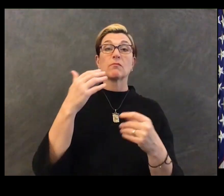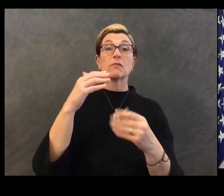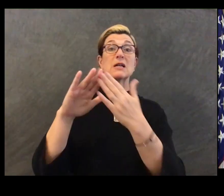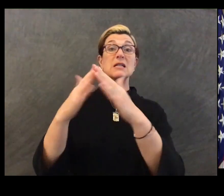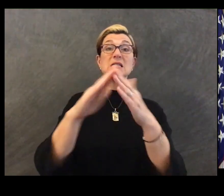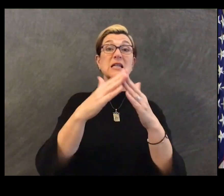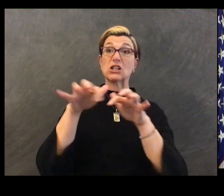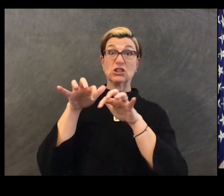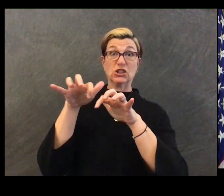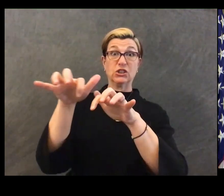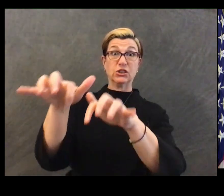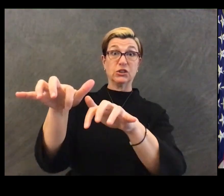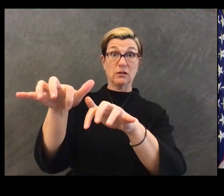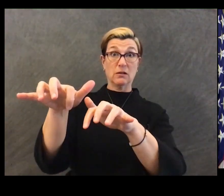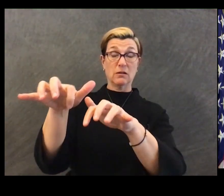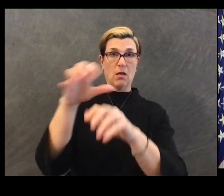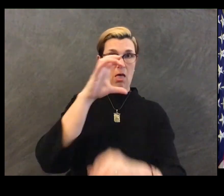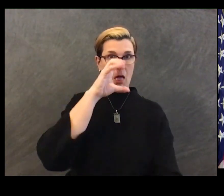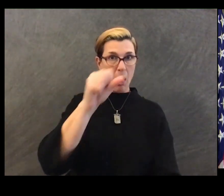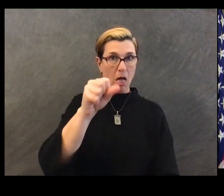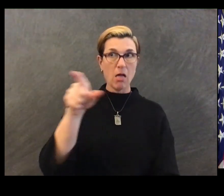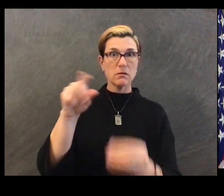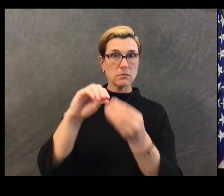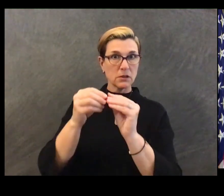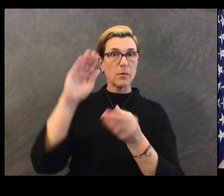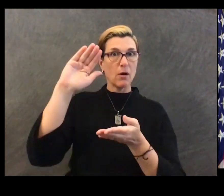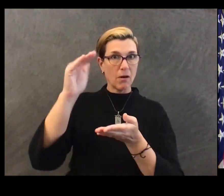what's going on and they're going down and they're going in the right direction